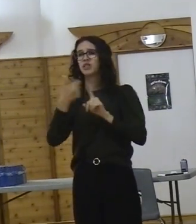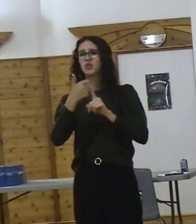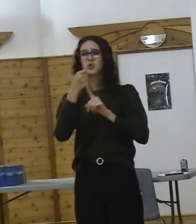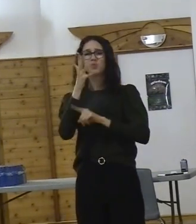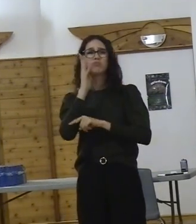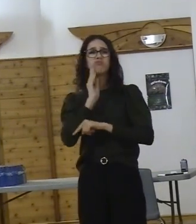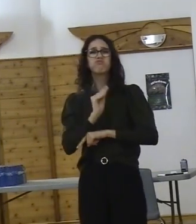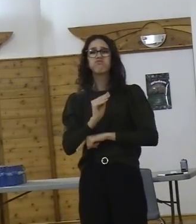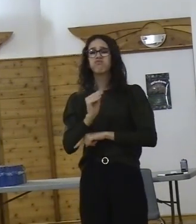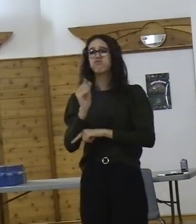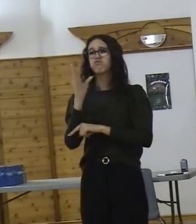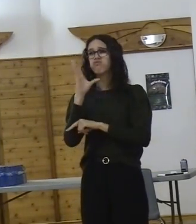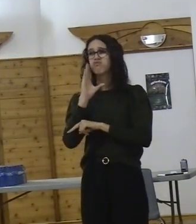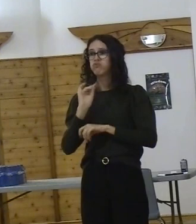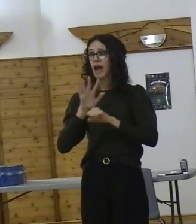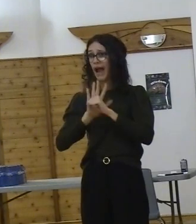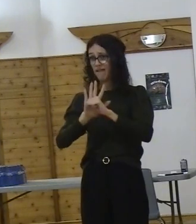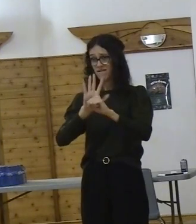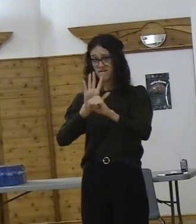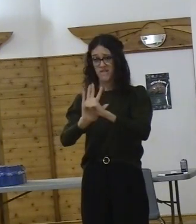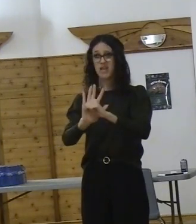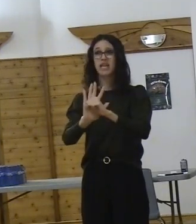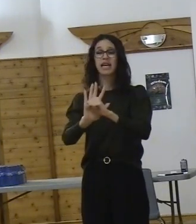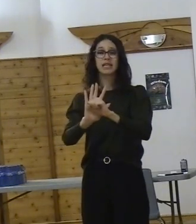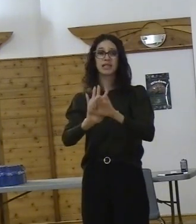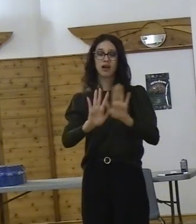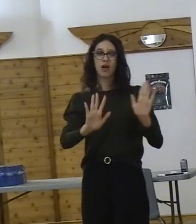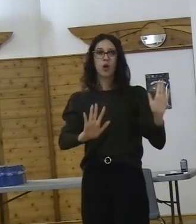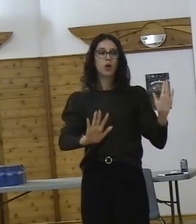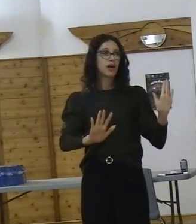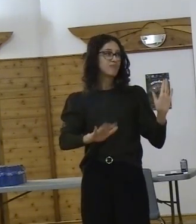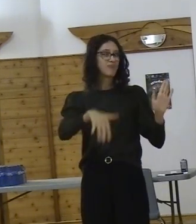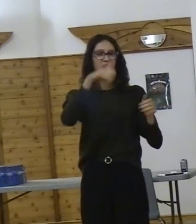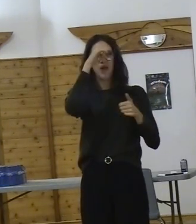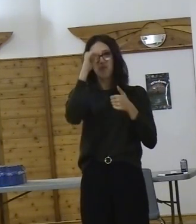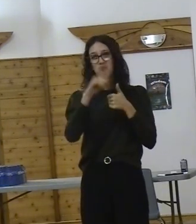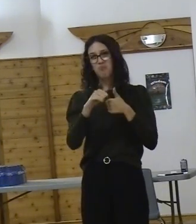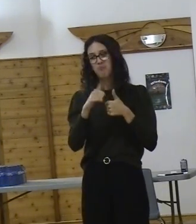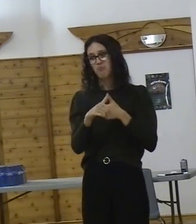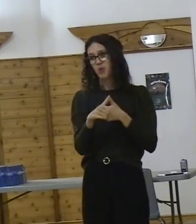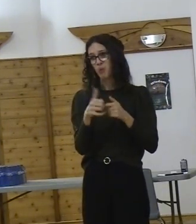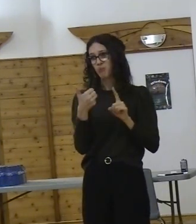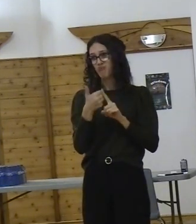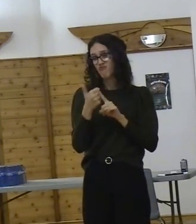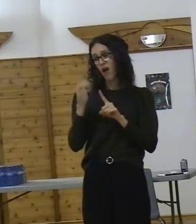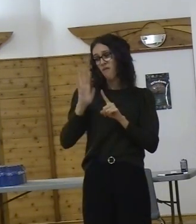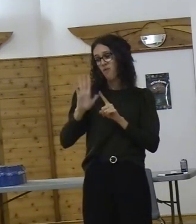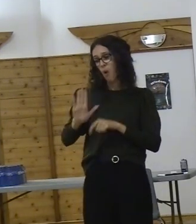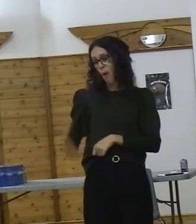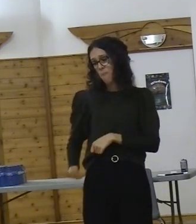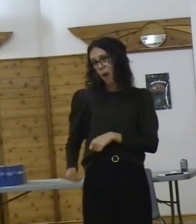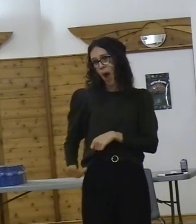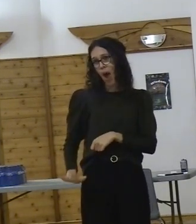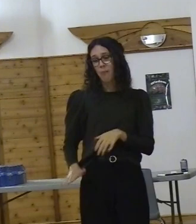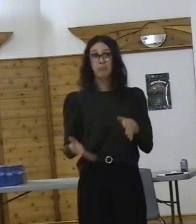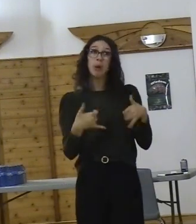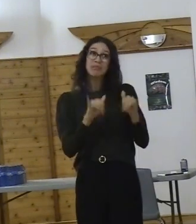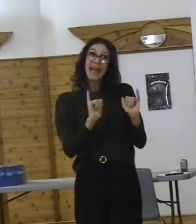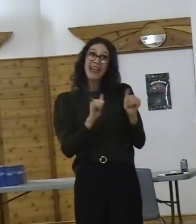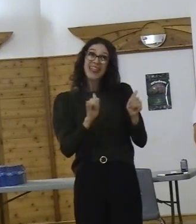I remember this one when she was just this big now she's got babies